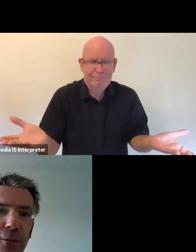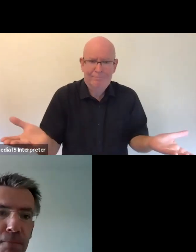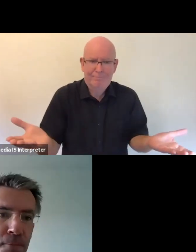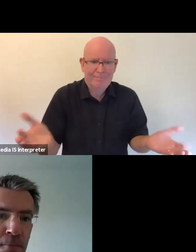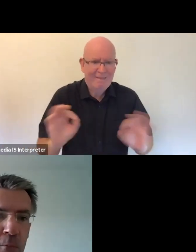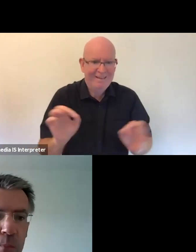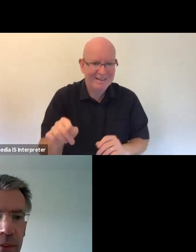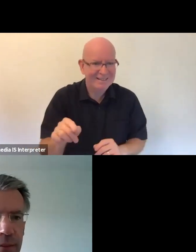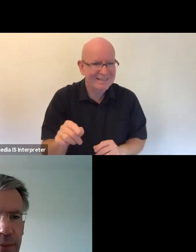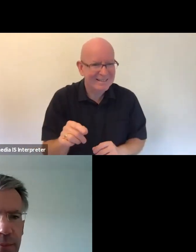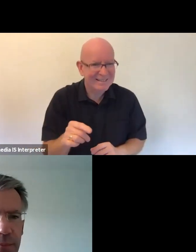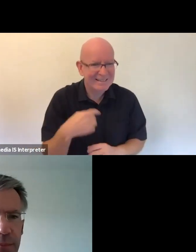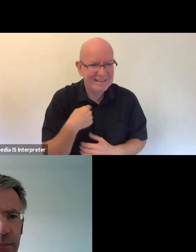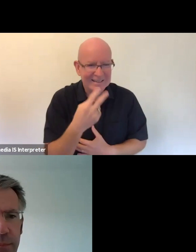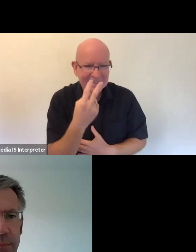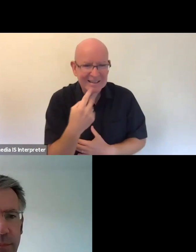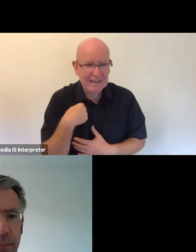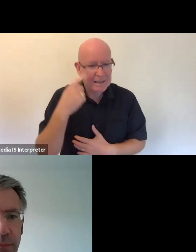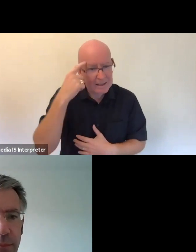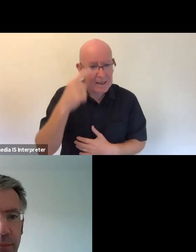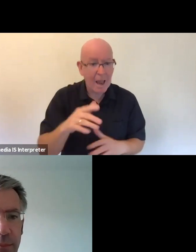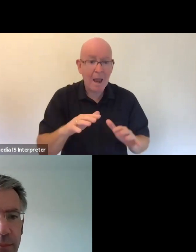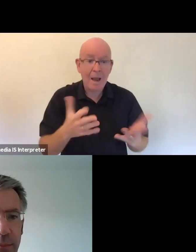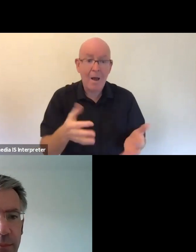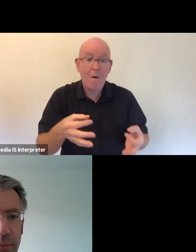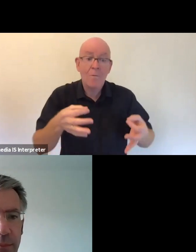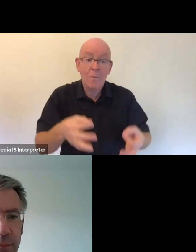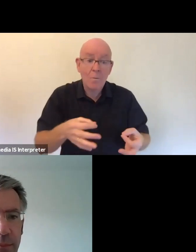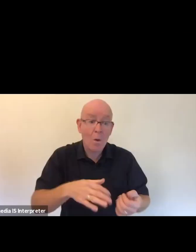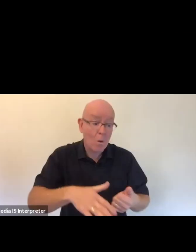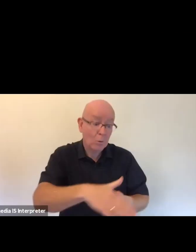Great. Thank you, Alex. Okay, the next question is from Hazel.